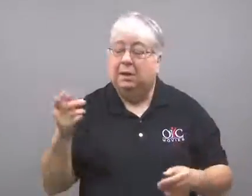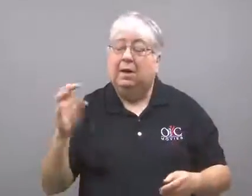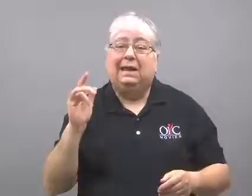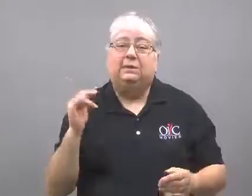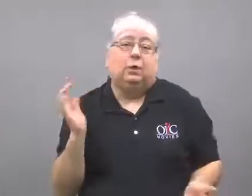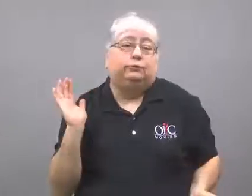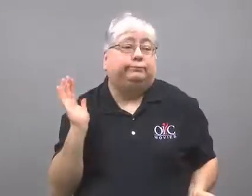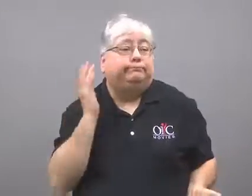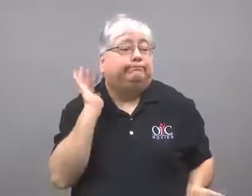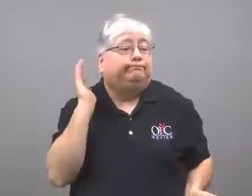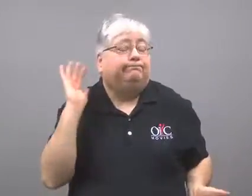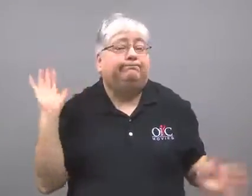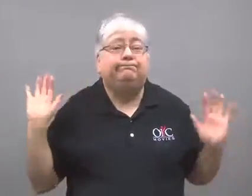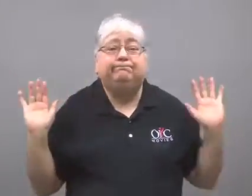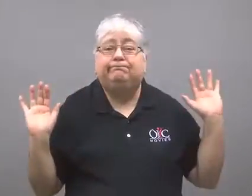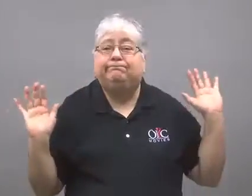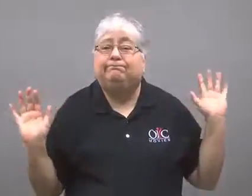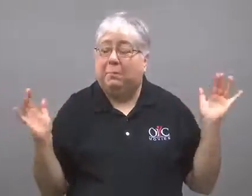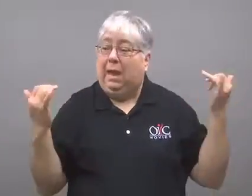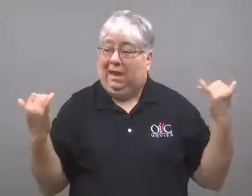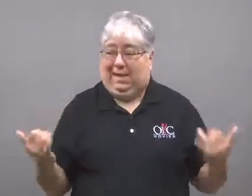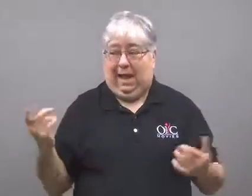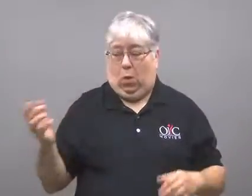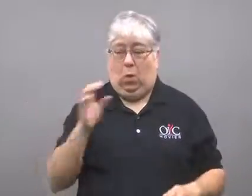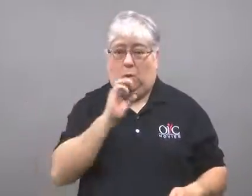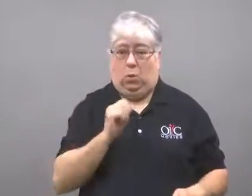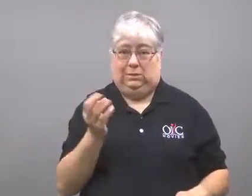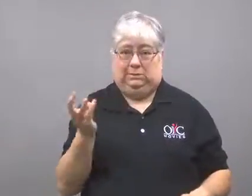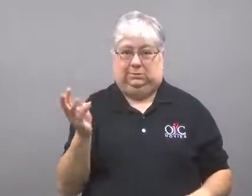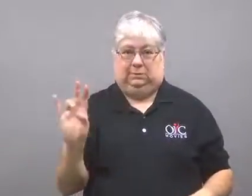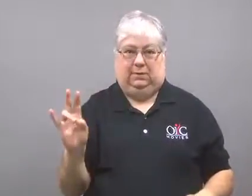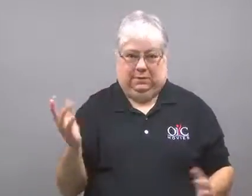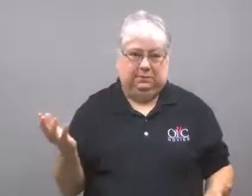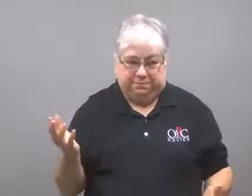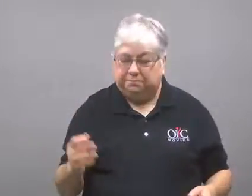She never gave a straight answer, and responded in a noncommittal manner. She's now 67 years old.